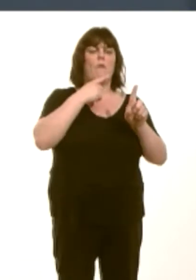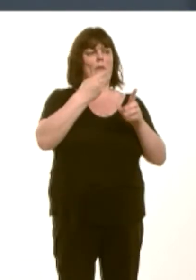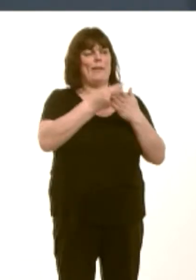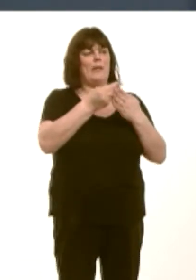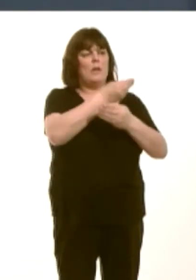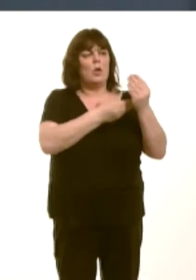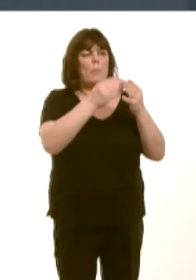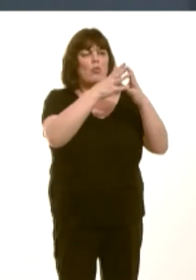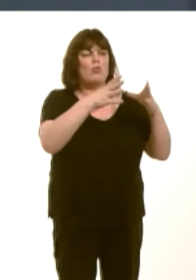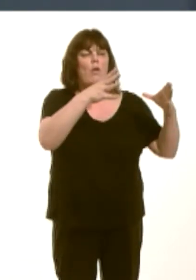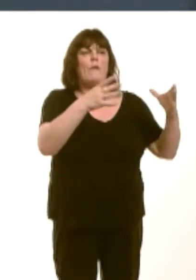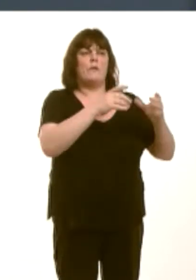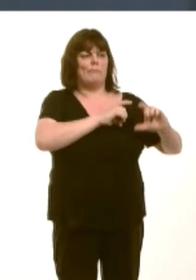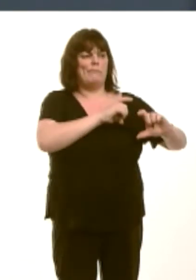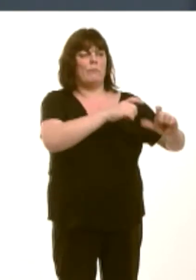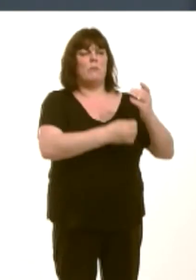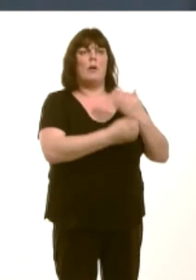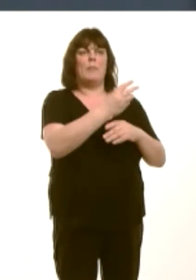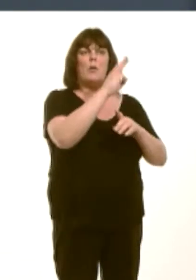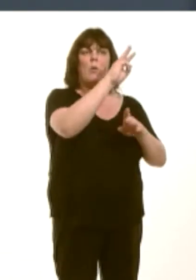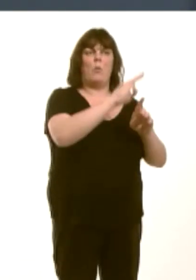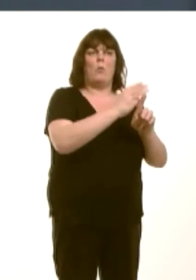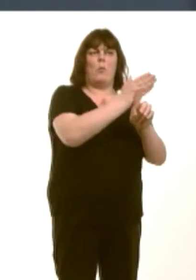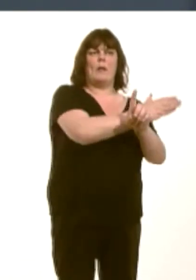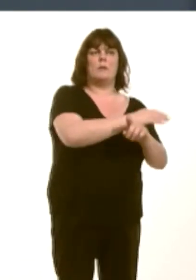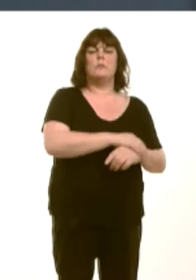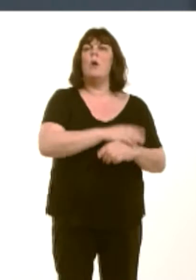The Enterprise and Business Committee, during its visit to Manchester last week, saw the